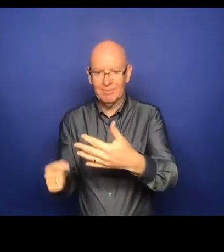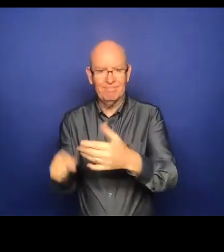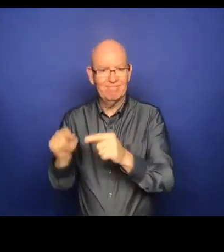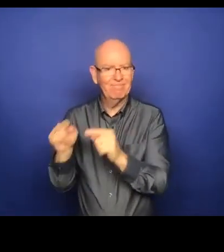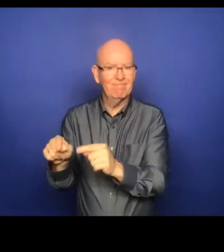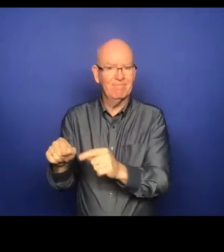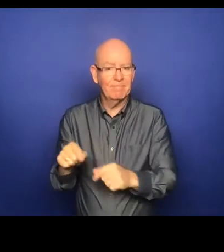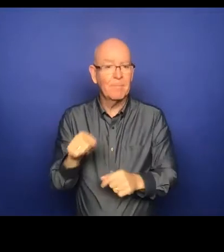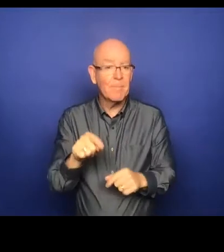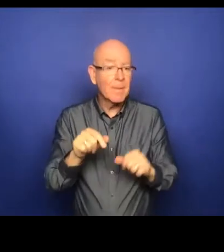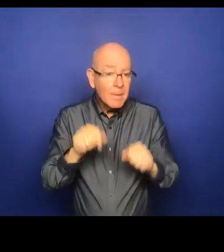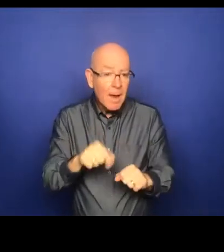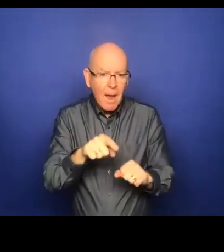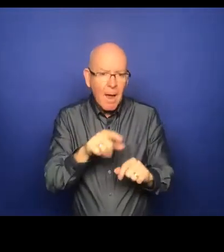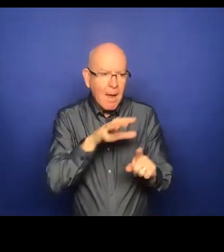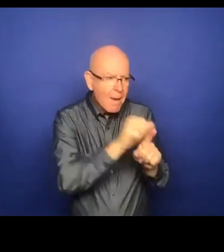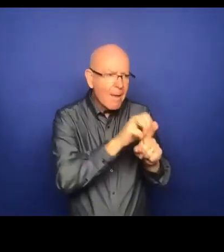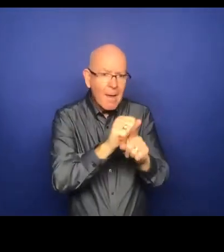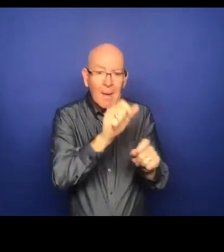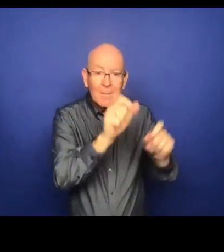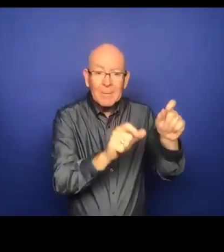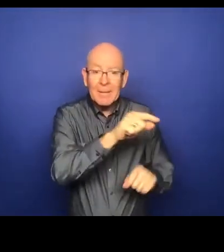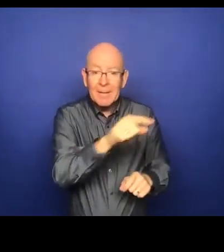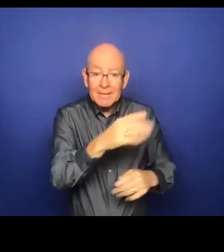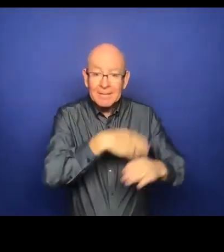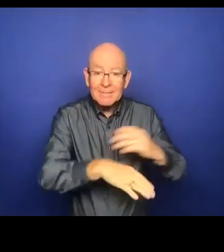A disability framework lends itself to adapt